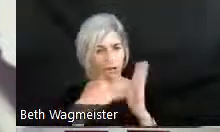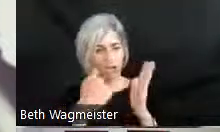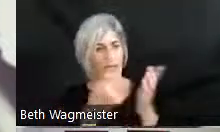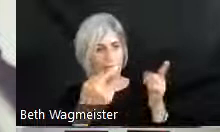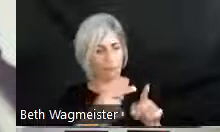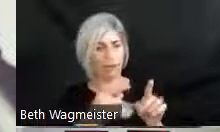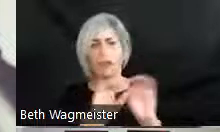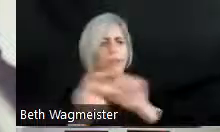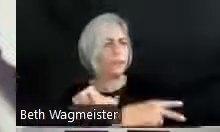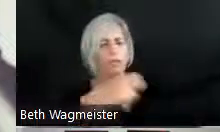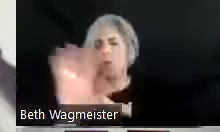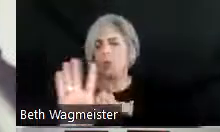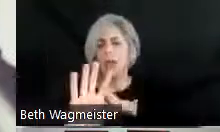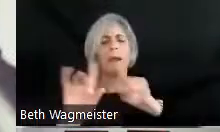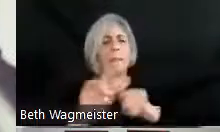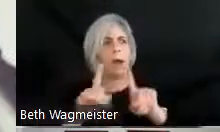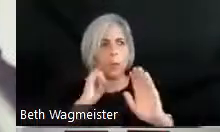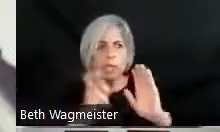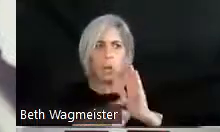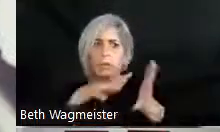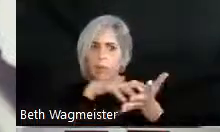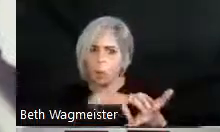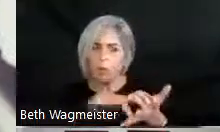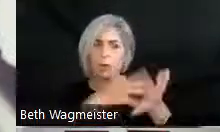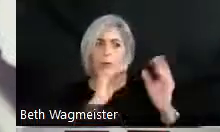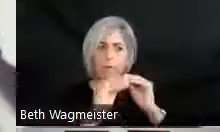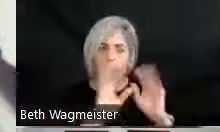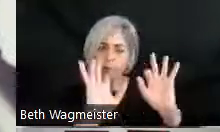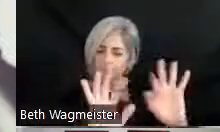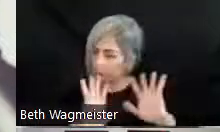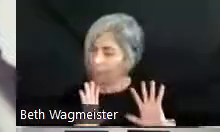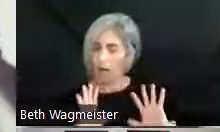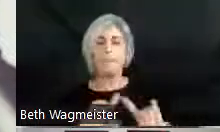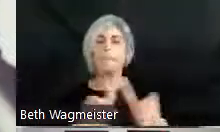was stolen, but we did notice the vulnerability, we patched it and got it fixed up. I asked